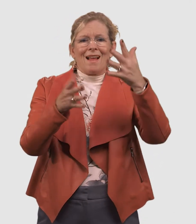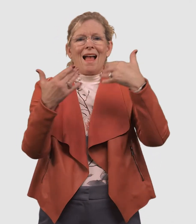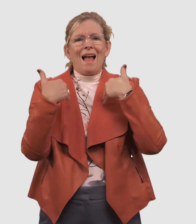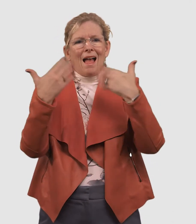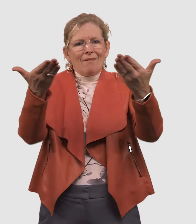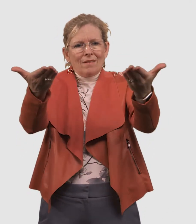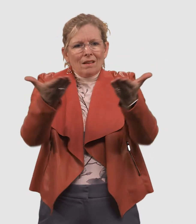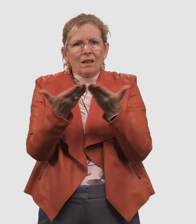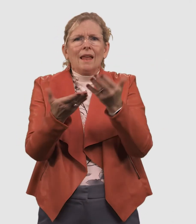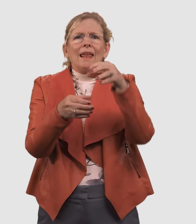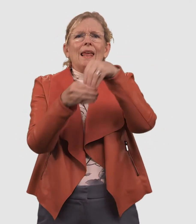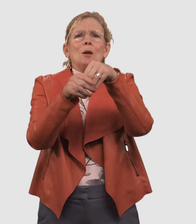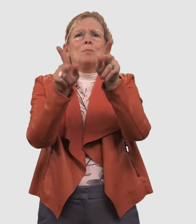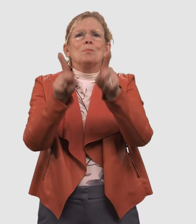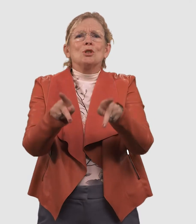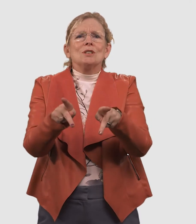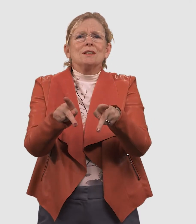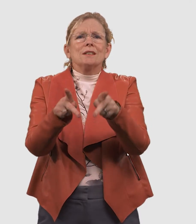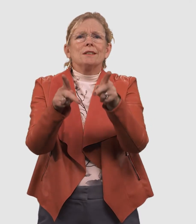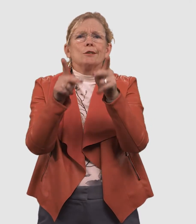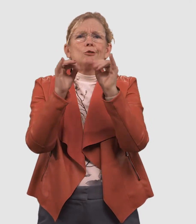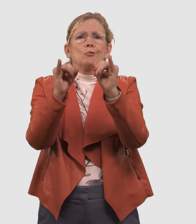broaden in-person instruction,